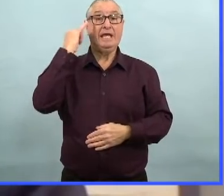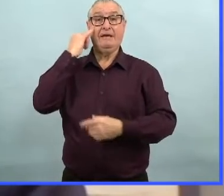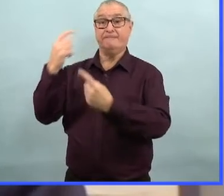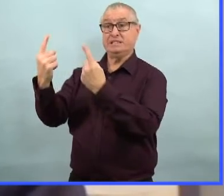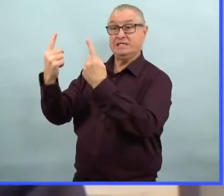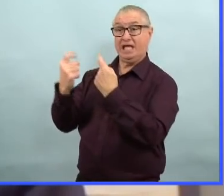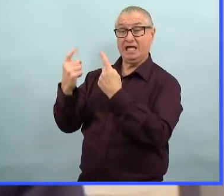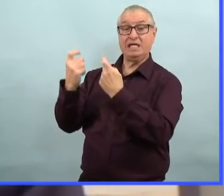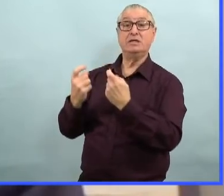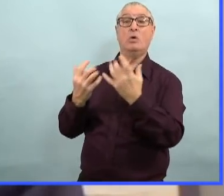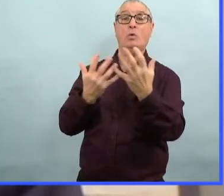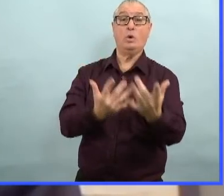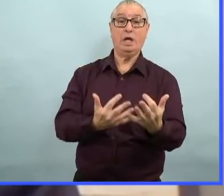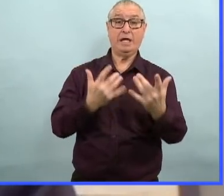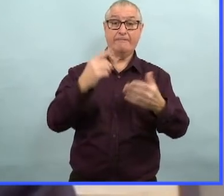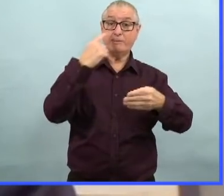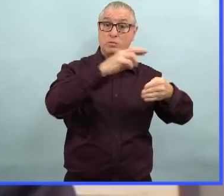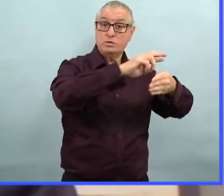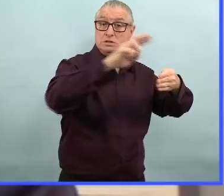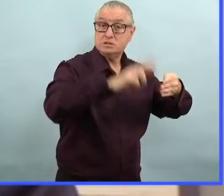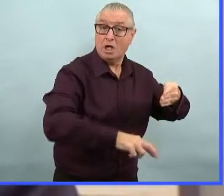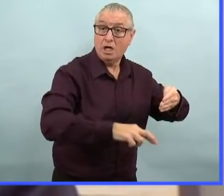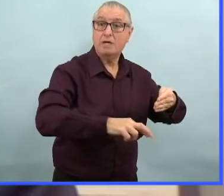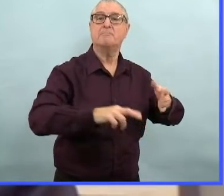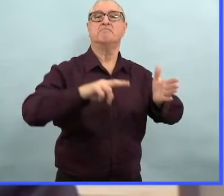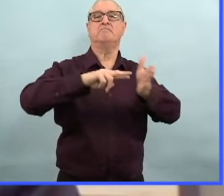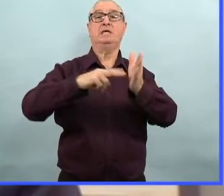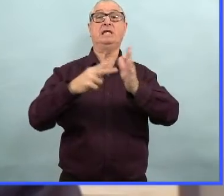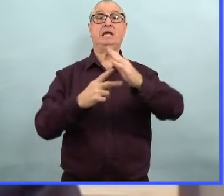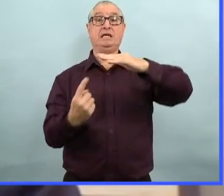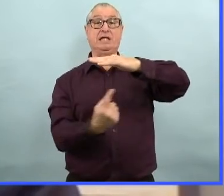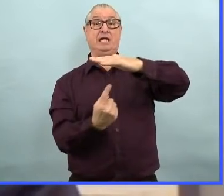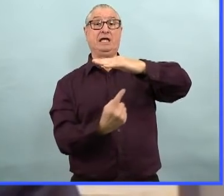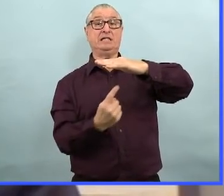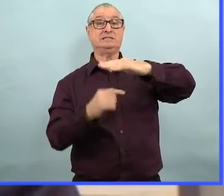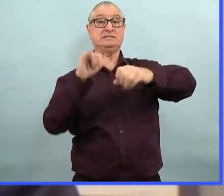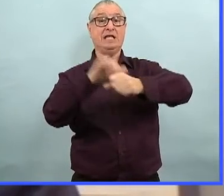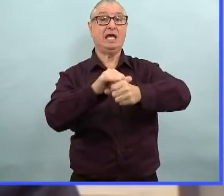wants to hear this no one wants to hear uh case numbers going up yet again in a holiday season